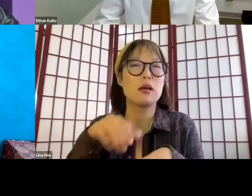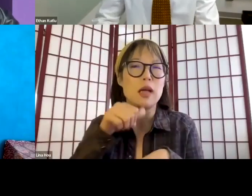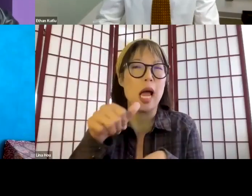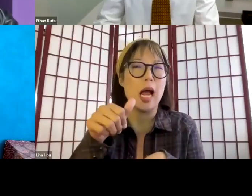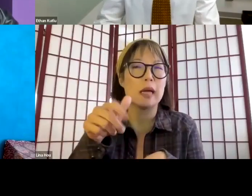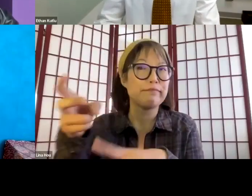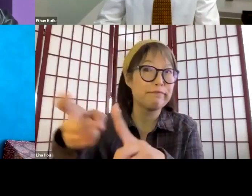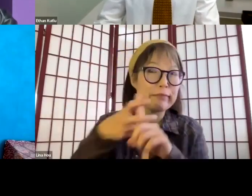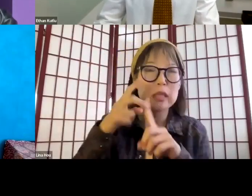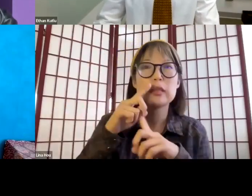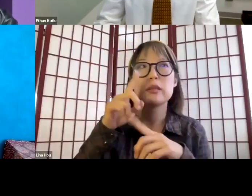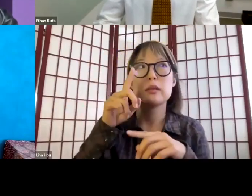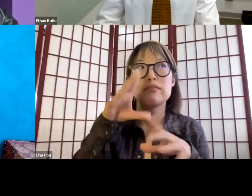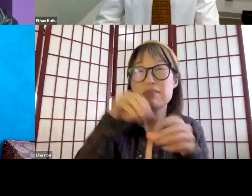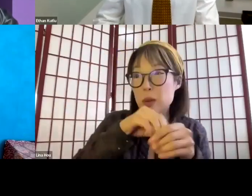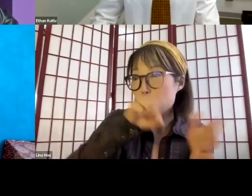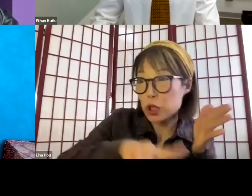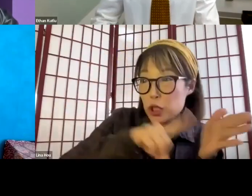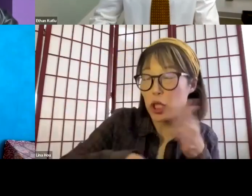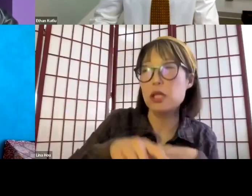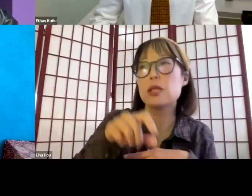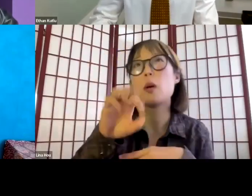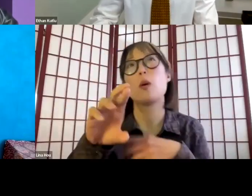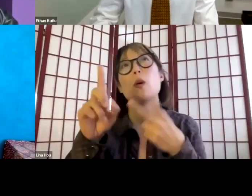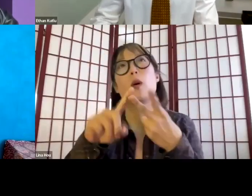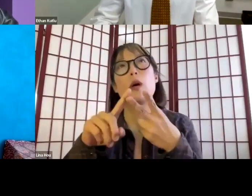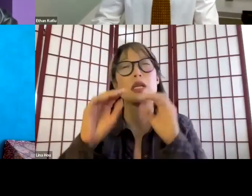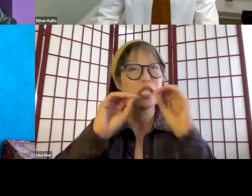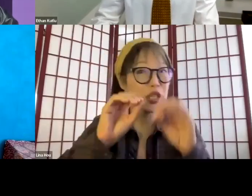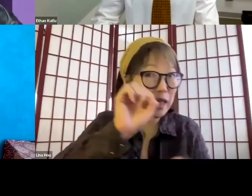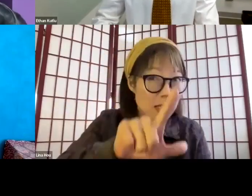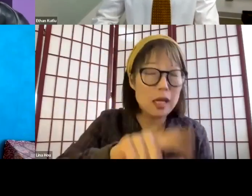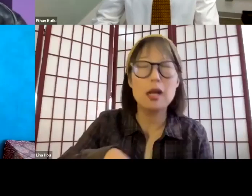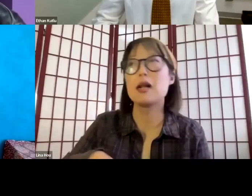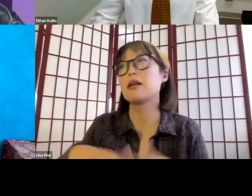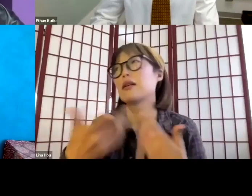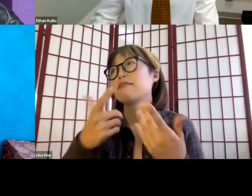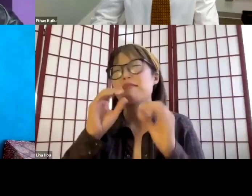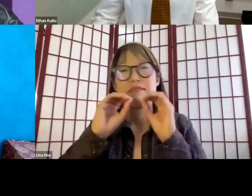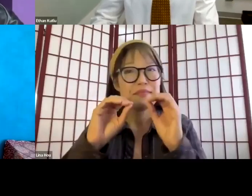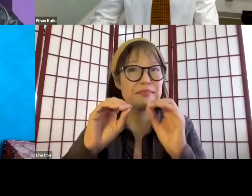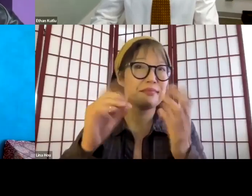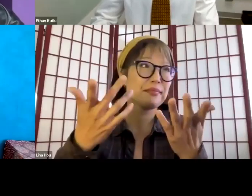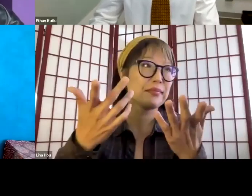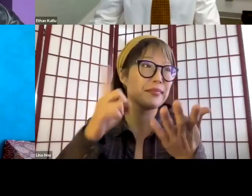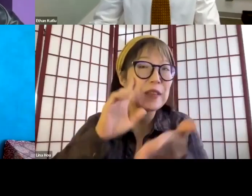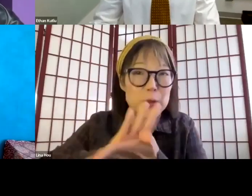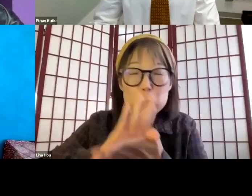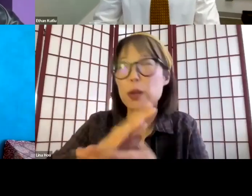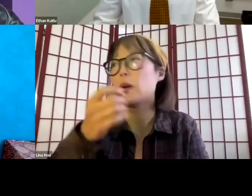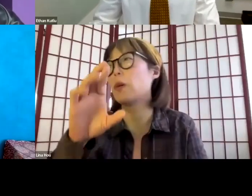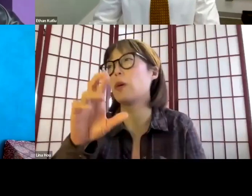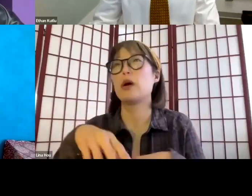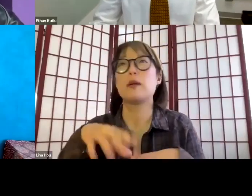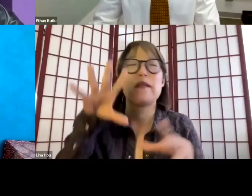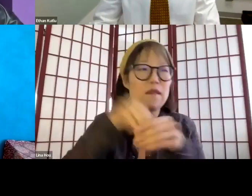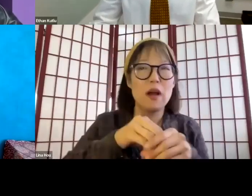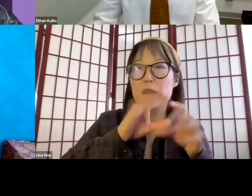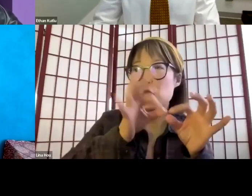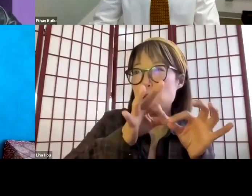Oh, yeah. We can't recruit you in our research, or you can't teach ASL, or you can't work at a deaf school."